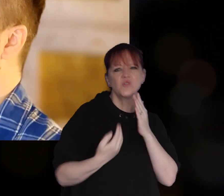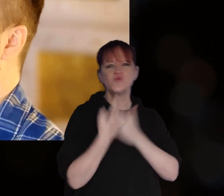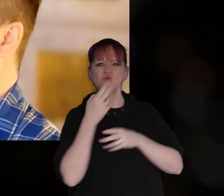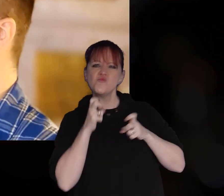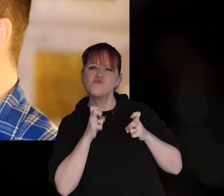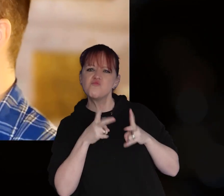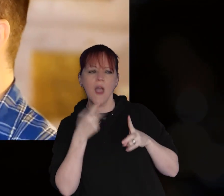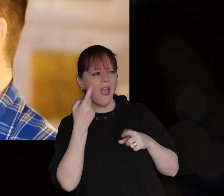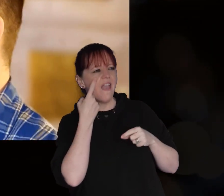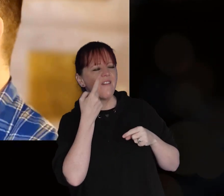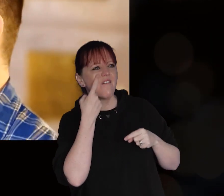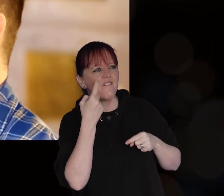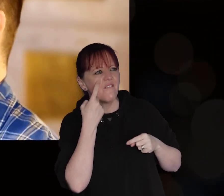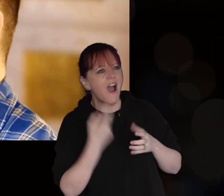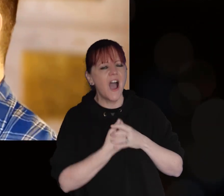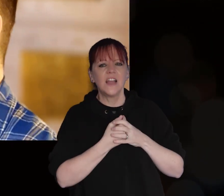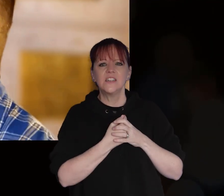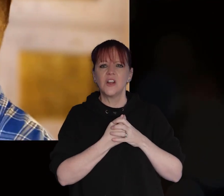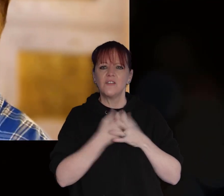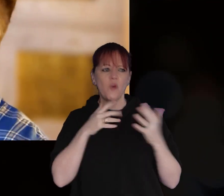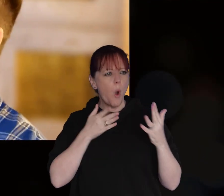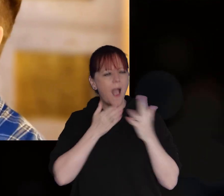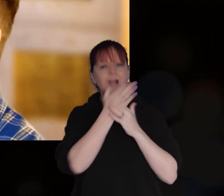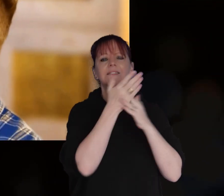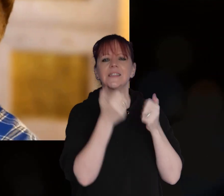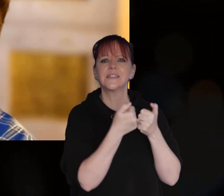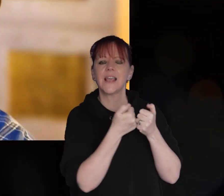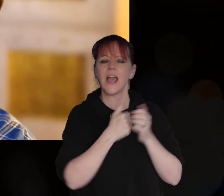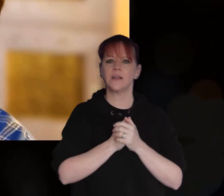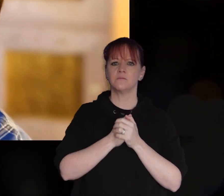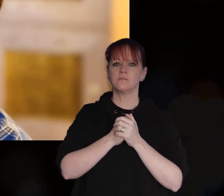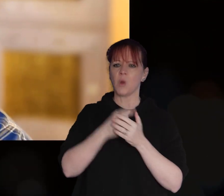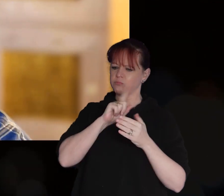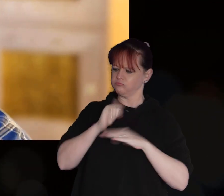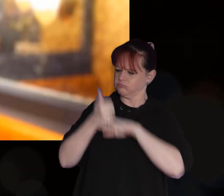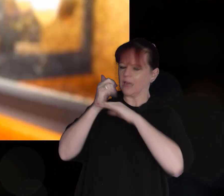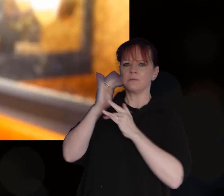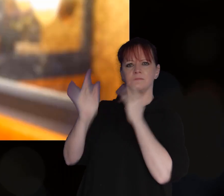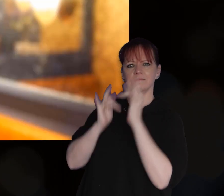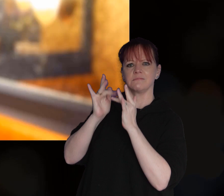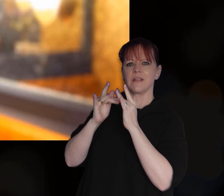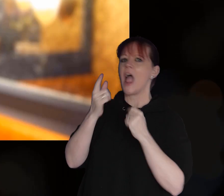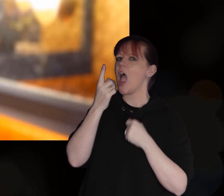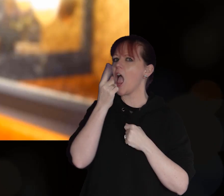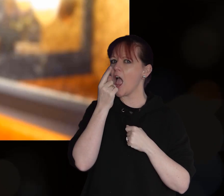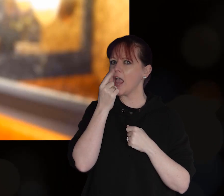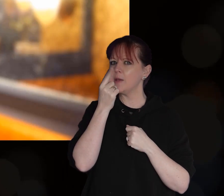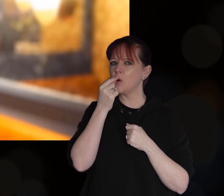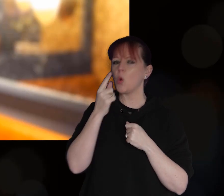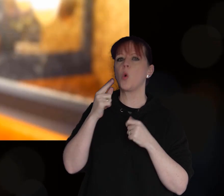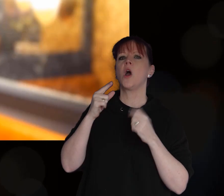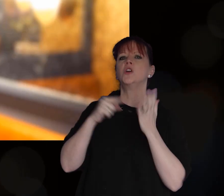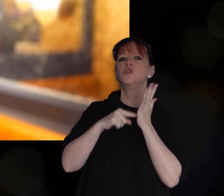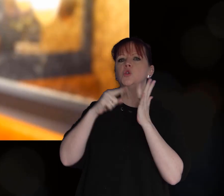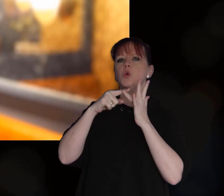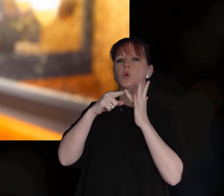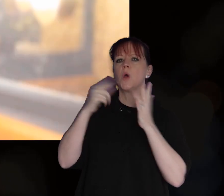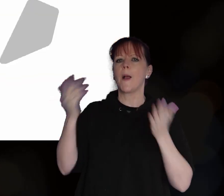AbleToPlay is a website where gamers can discover games based on their personal accessibility needs. It's super easy to find a game on AbleToPlay.